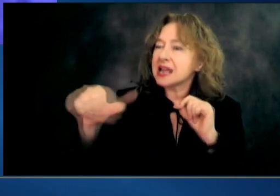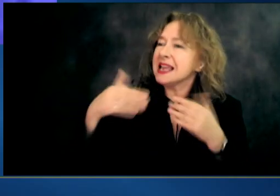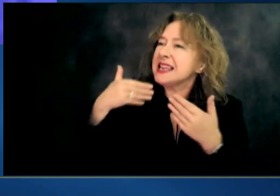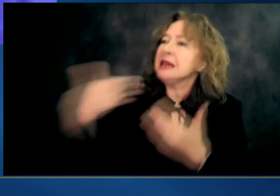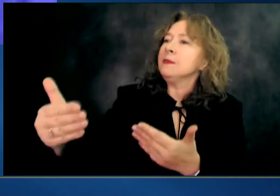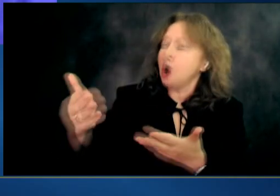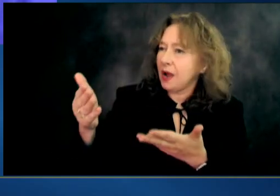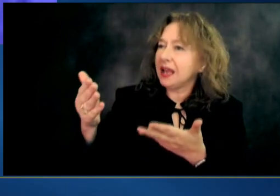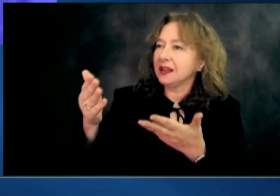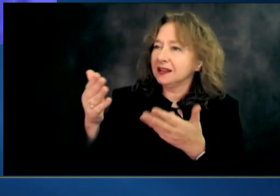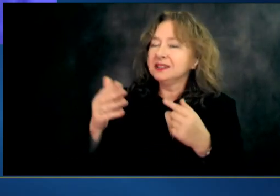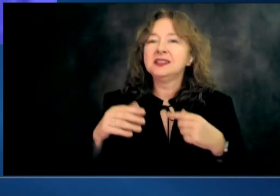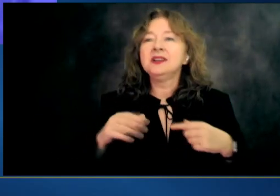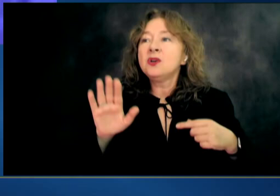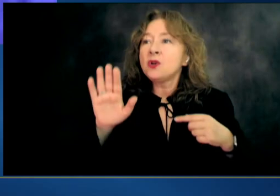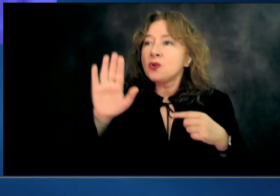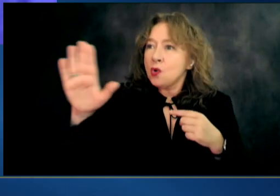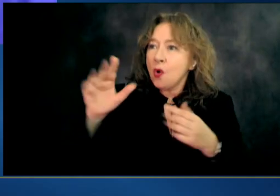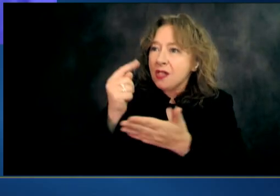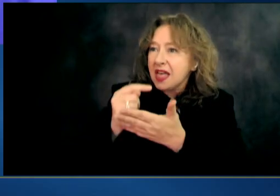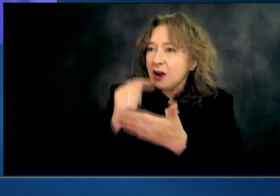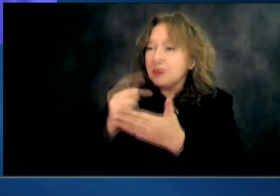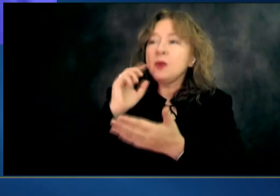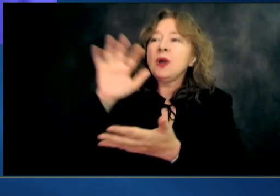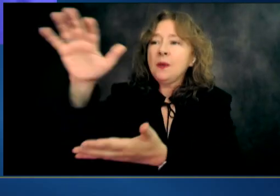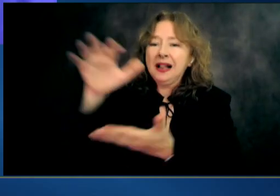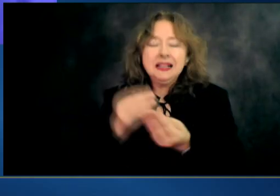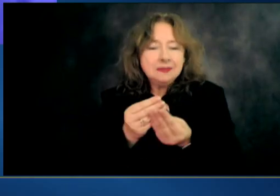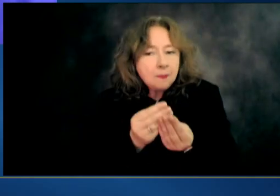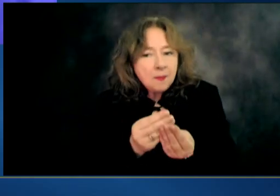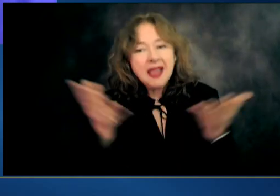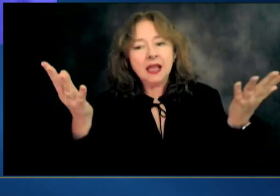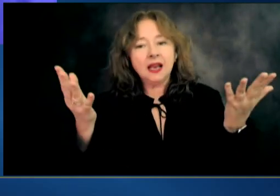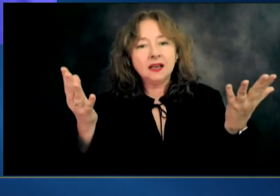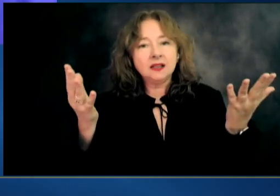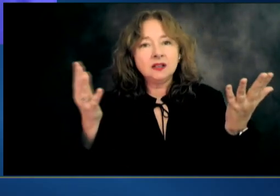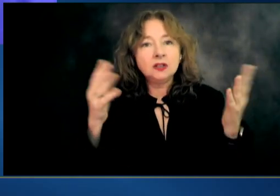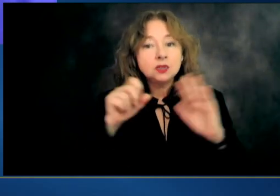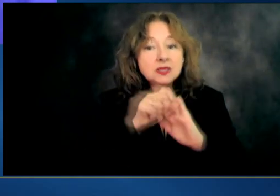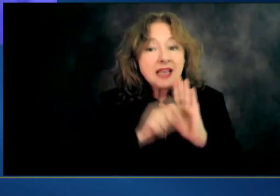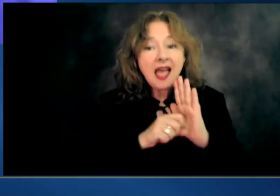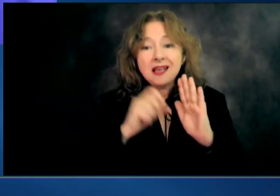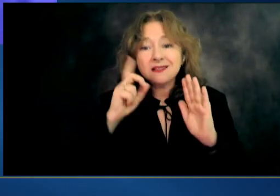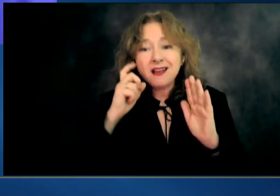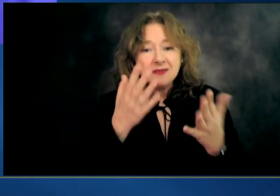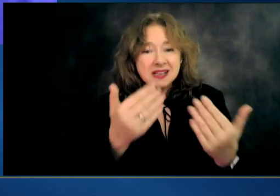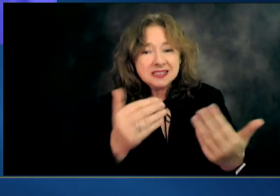therapy available to people if you just partner with us and make sure others can afford it.